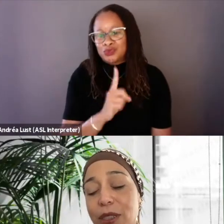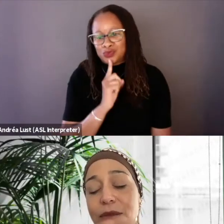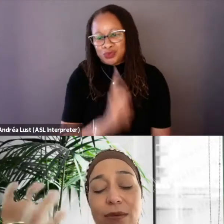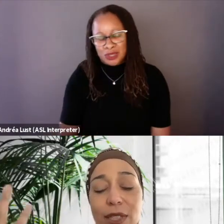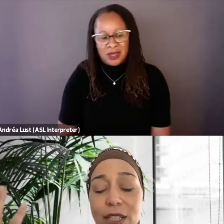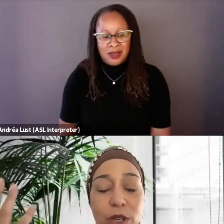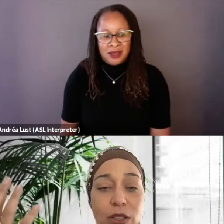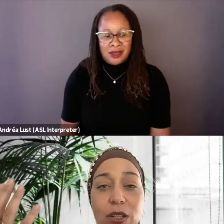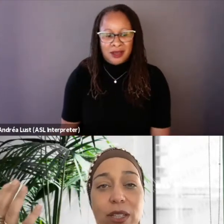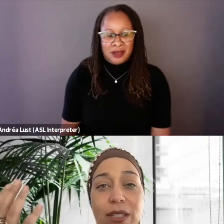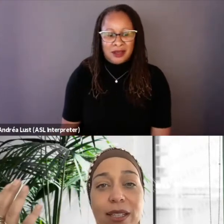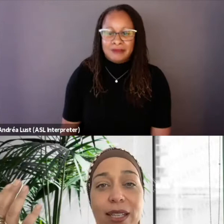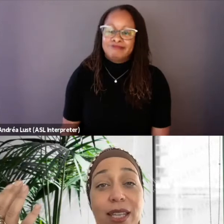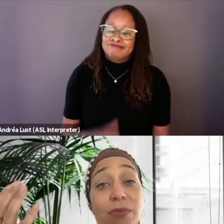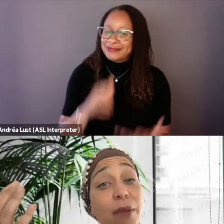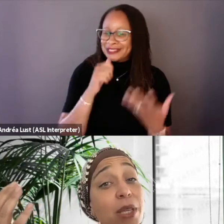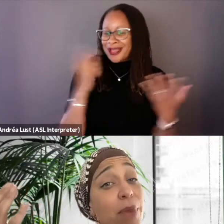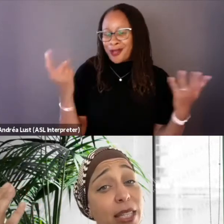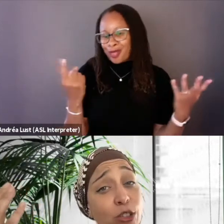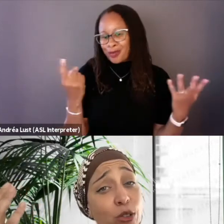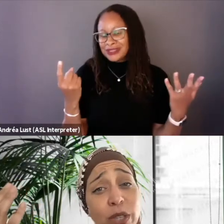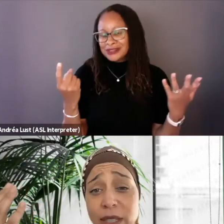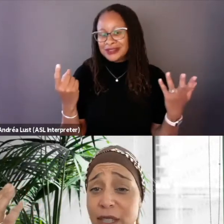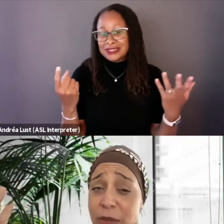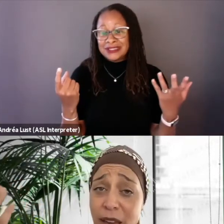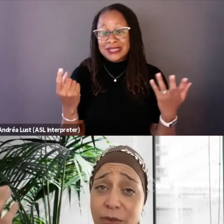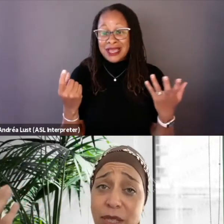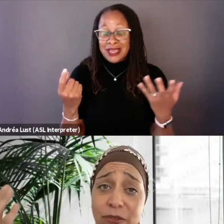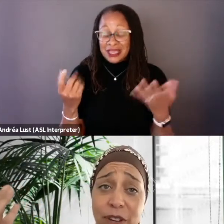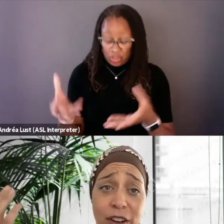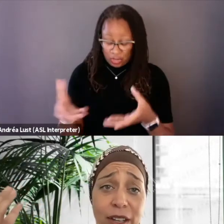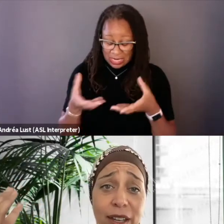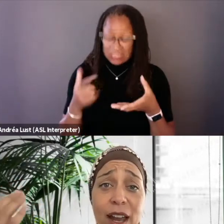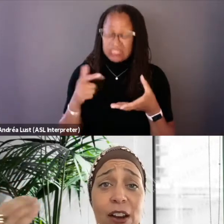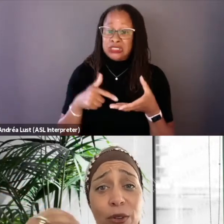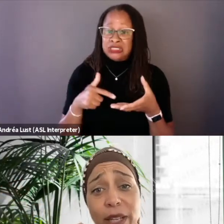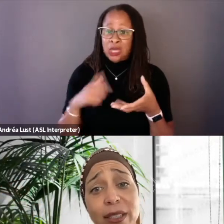as we all know, it's sometimes a messy truth and sometimes it's a very harrowing,